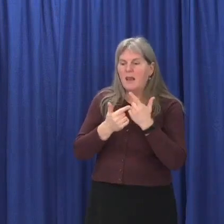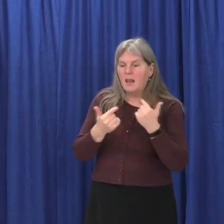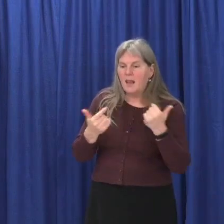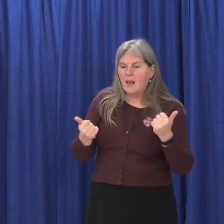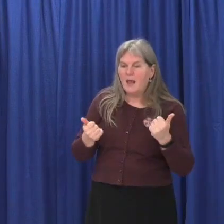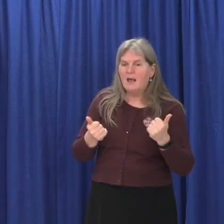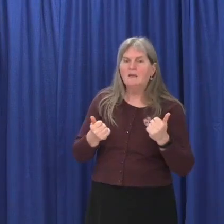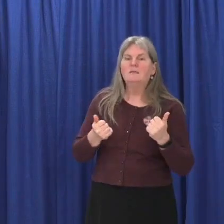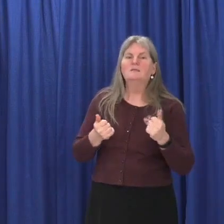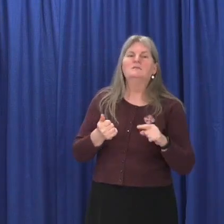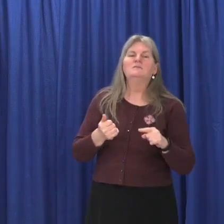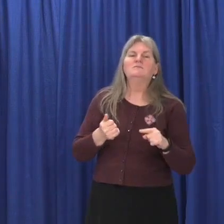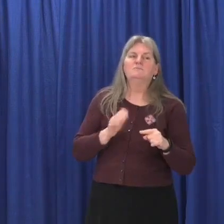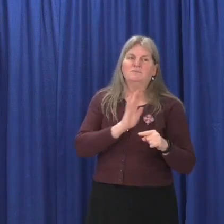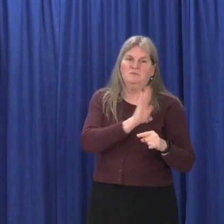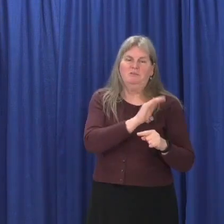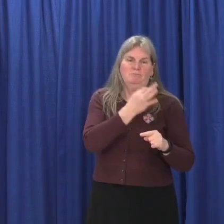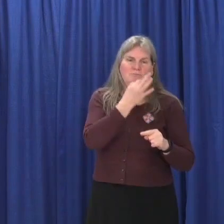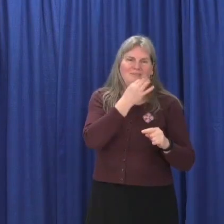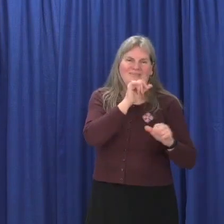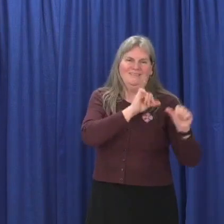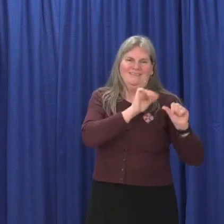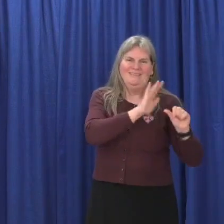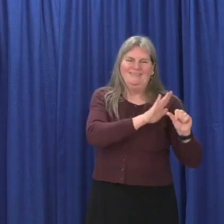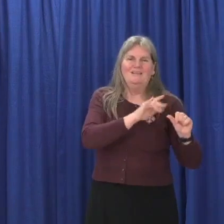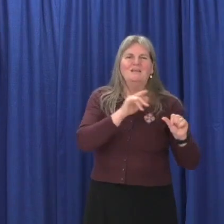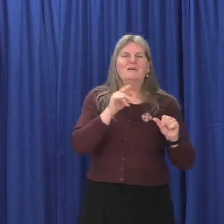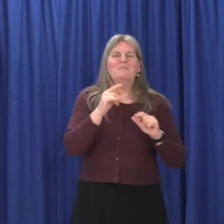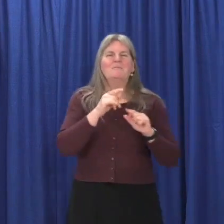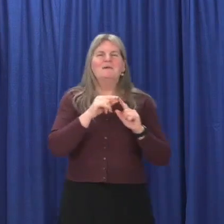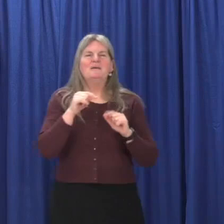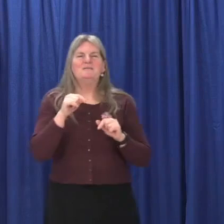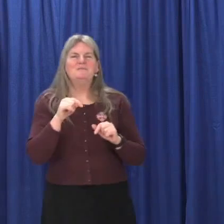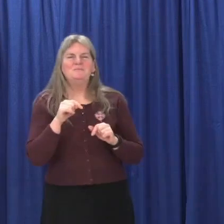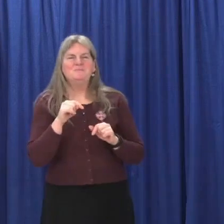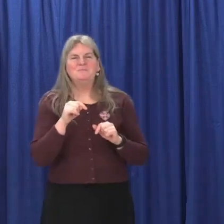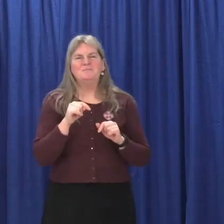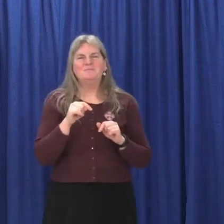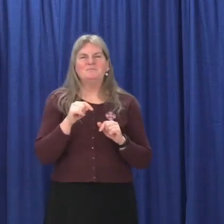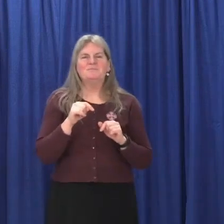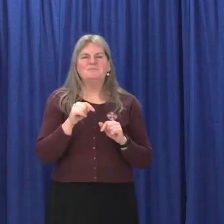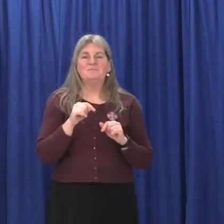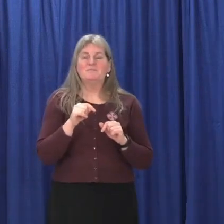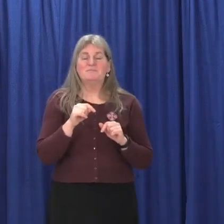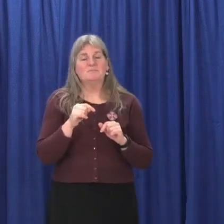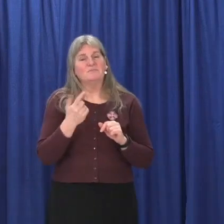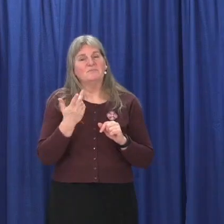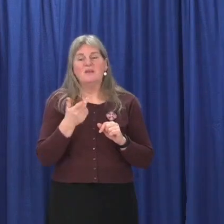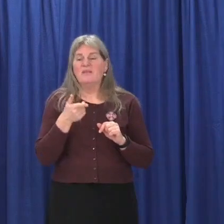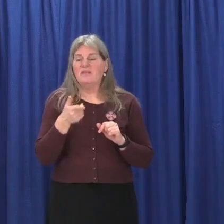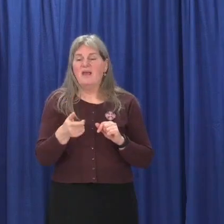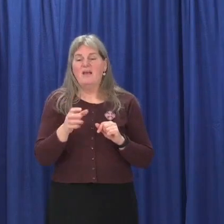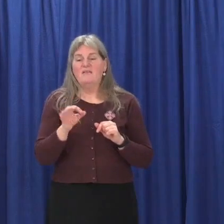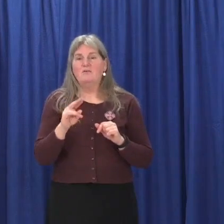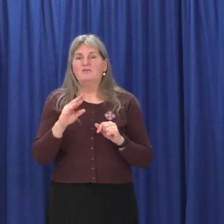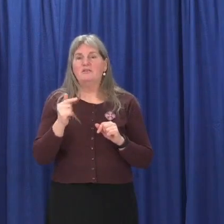of the medical side of this. But yeah, it's, it's our second guiding document, and if you go back to our first